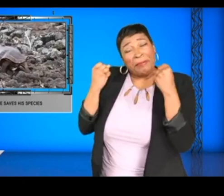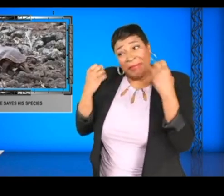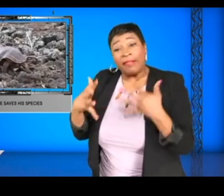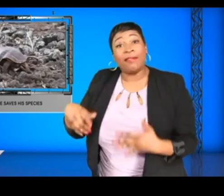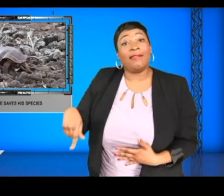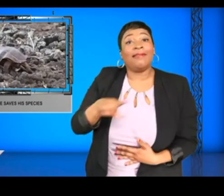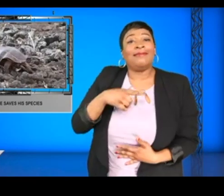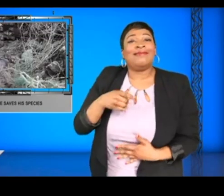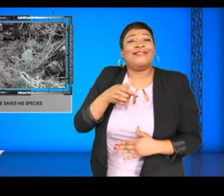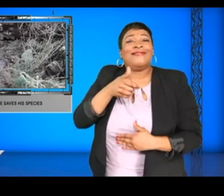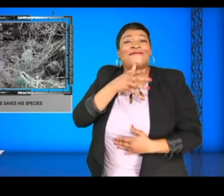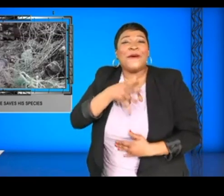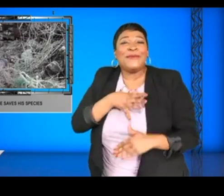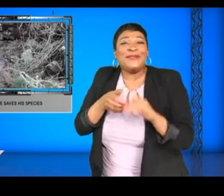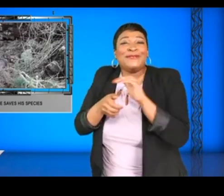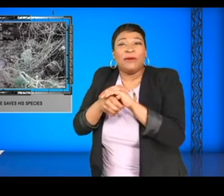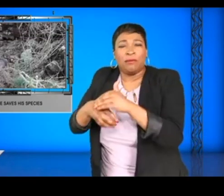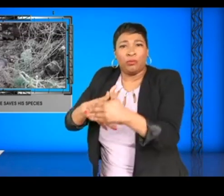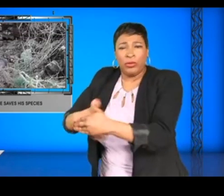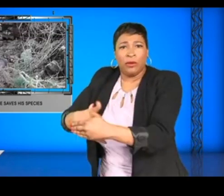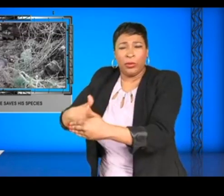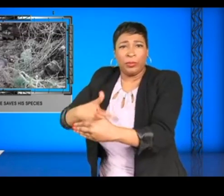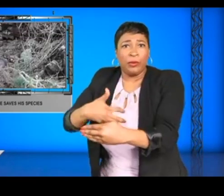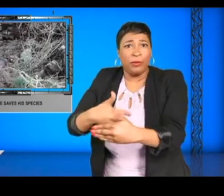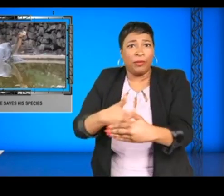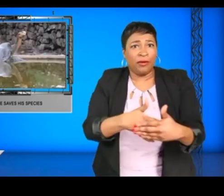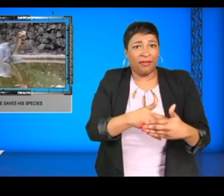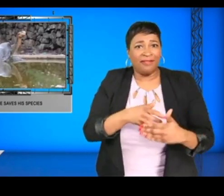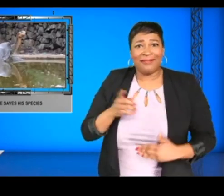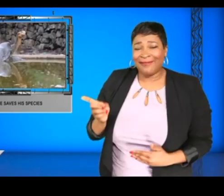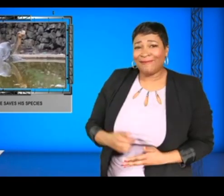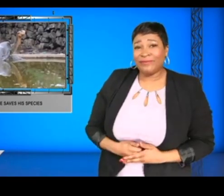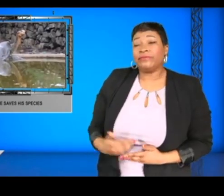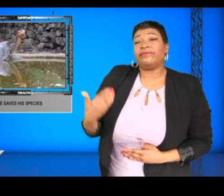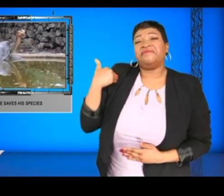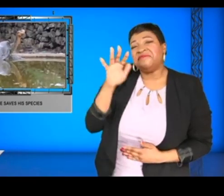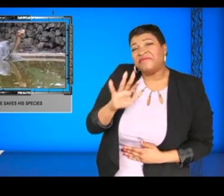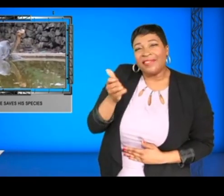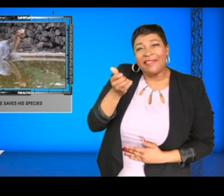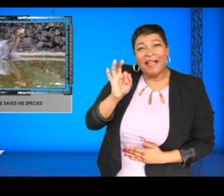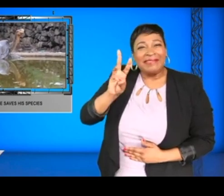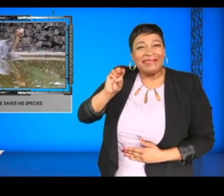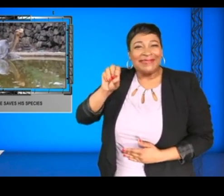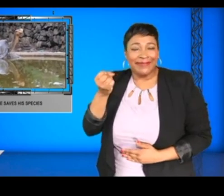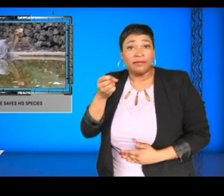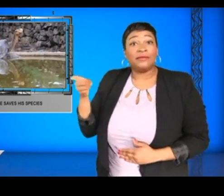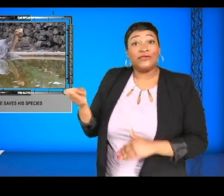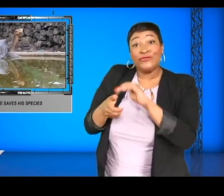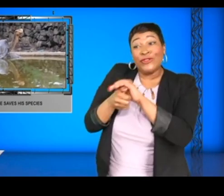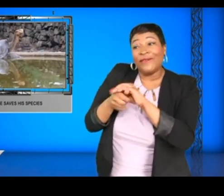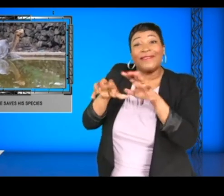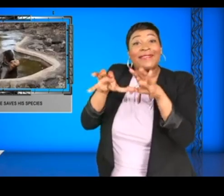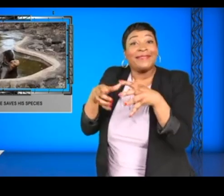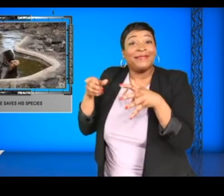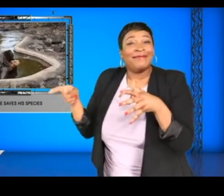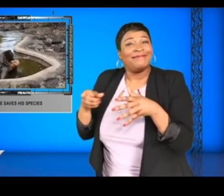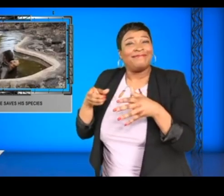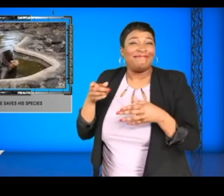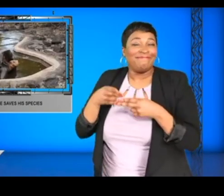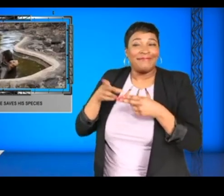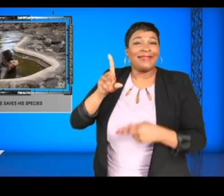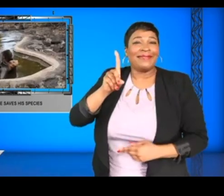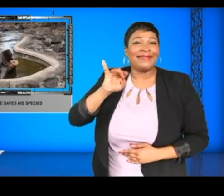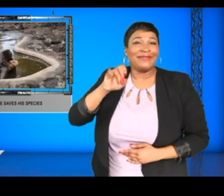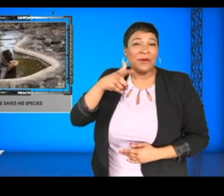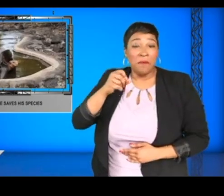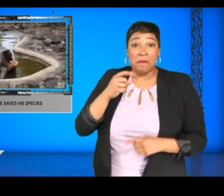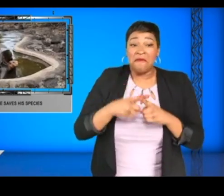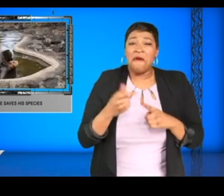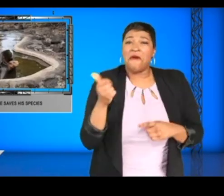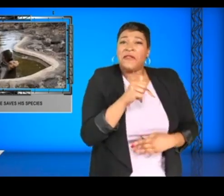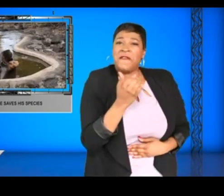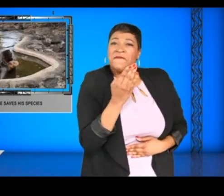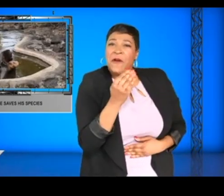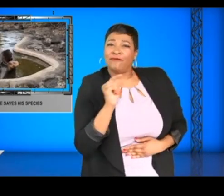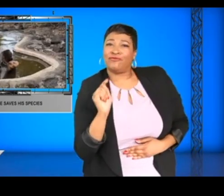In the 1960s Diego and fourteen other male tortoises were shipped from the San Diego